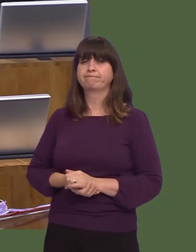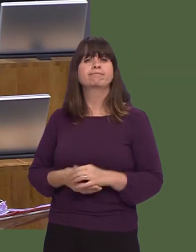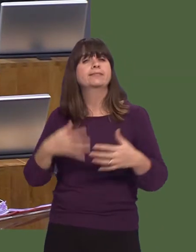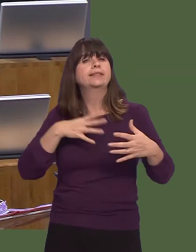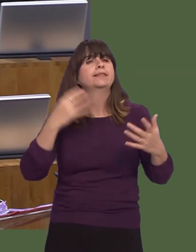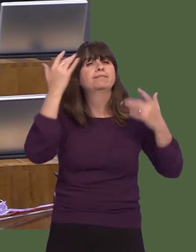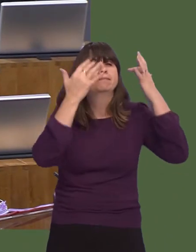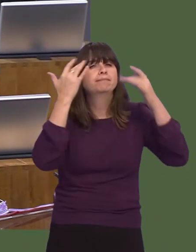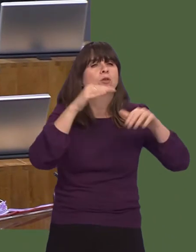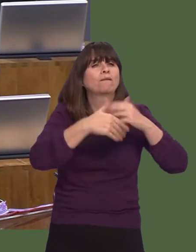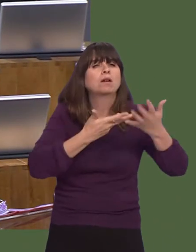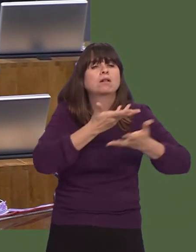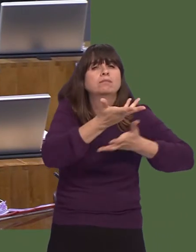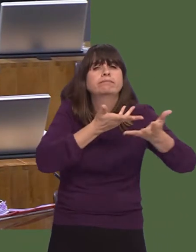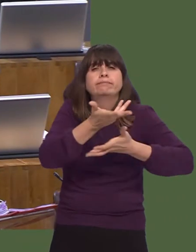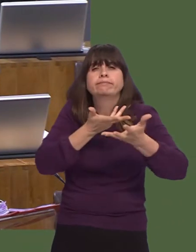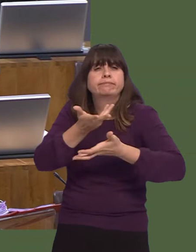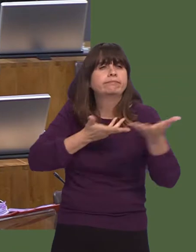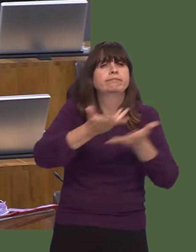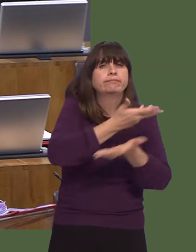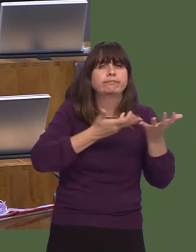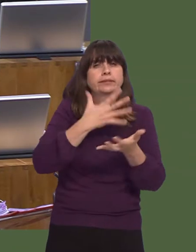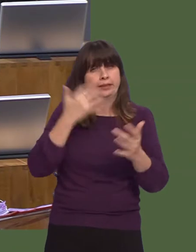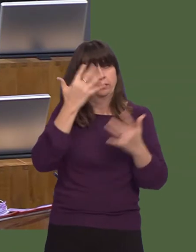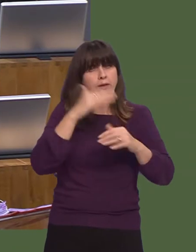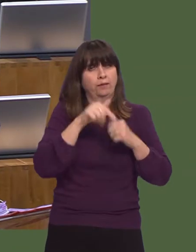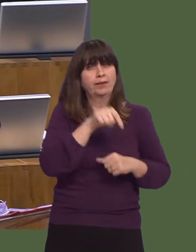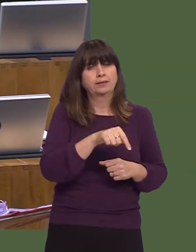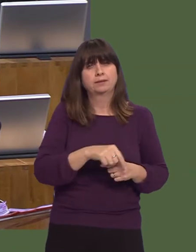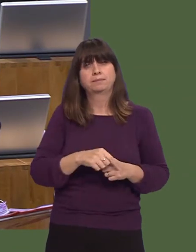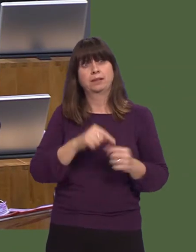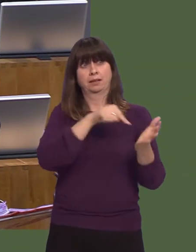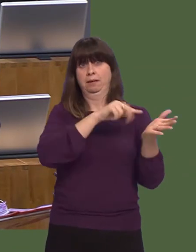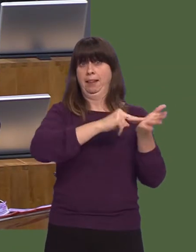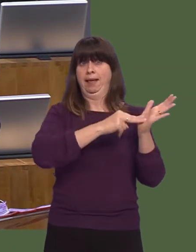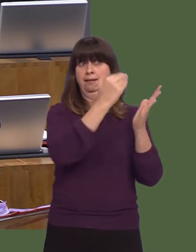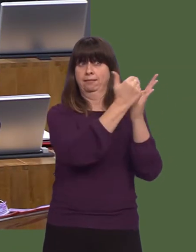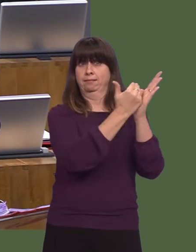rhan o'r ymgynghori sydd wedi cymryd lle. A gaf i ddweud y bydd y cynllun ei hunan yn